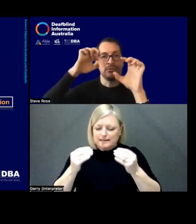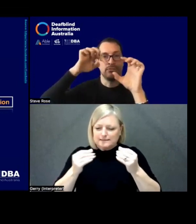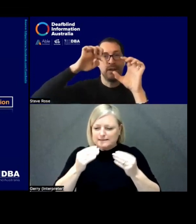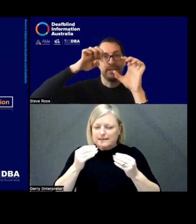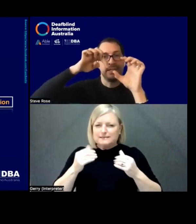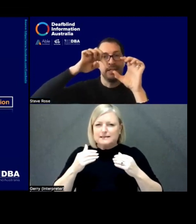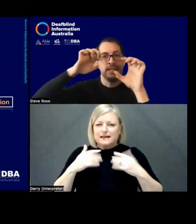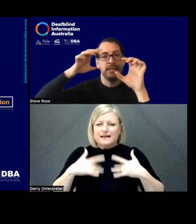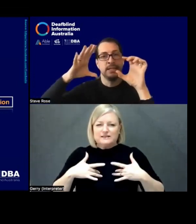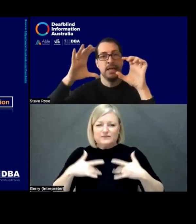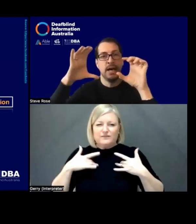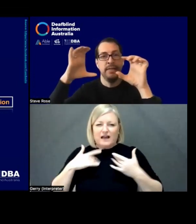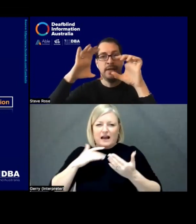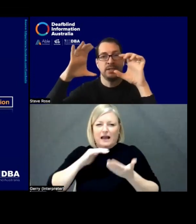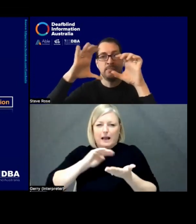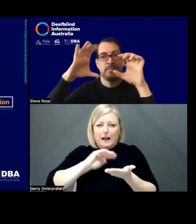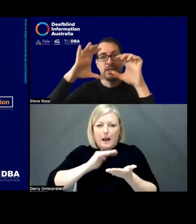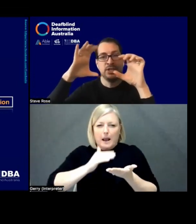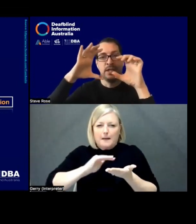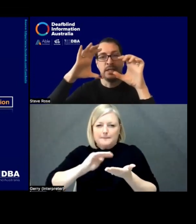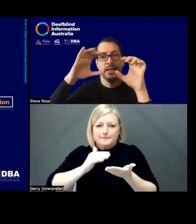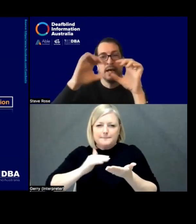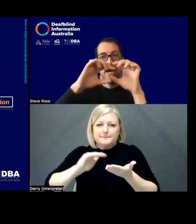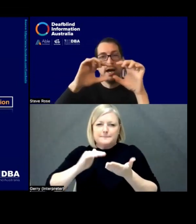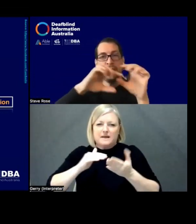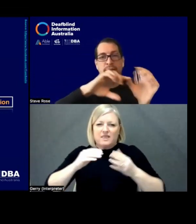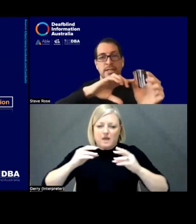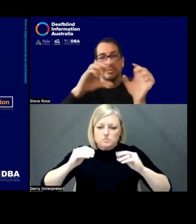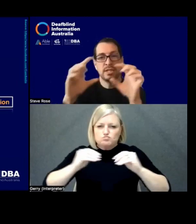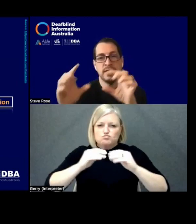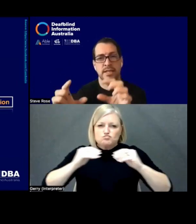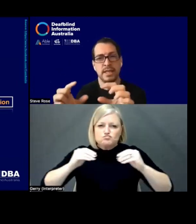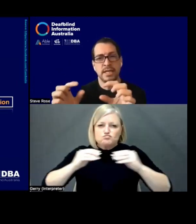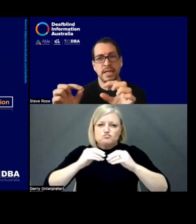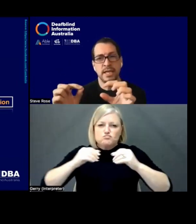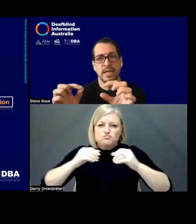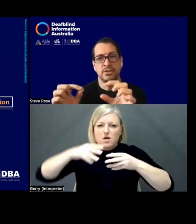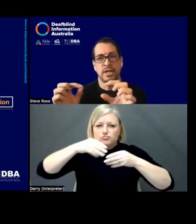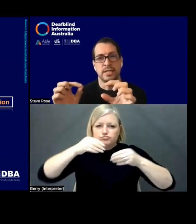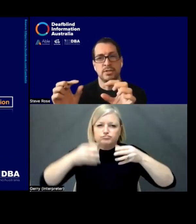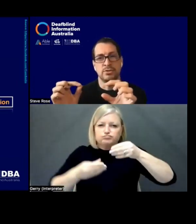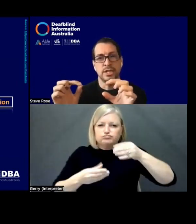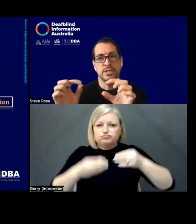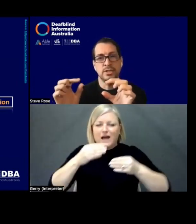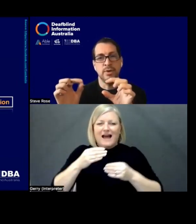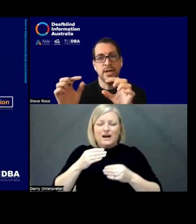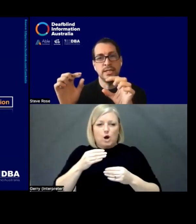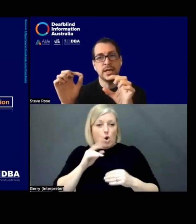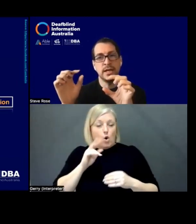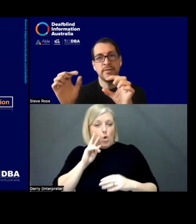crevices and then bashing. There's almost like a thinking trace or gesture, where he's kind of